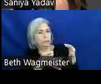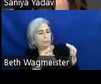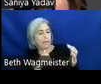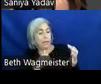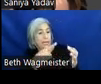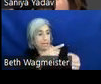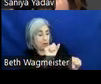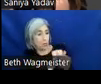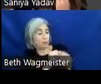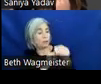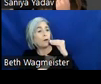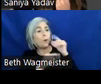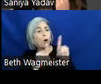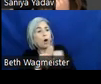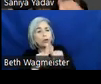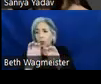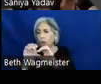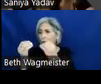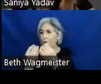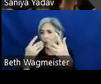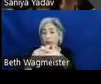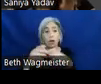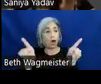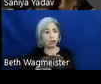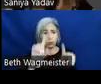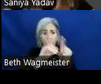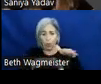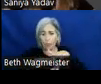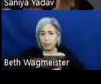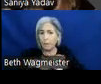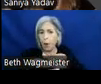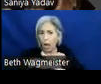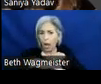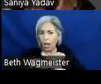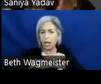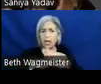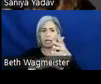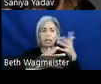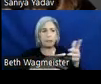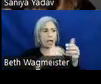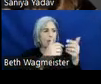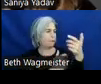the office. When he takes the subway, I imagine he may be on the phone or tablet for work sometimes.